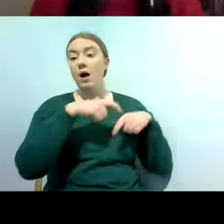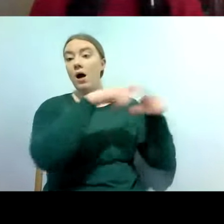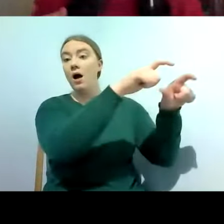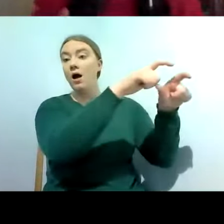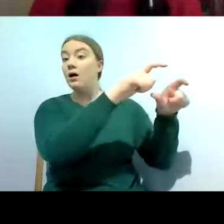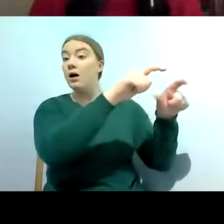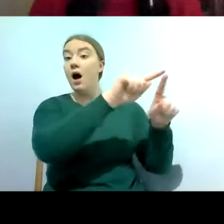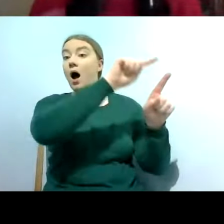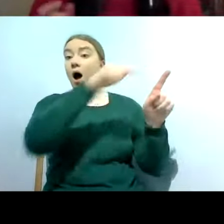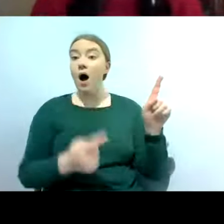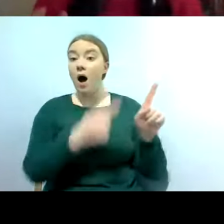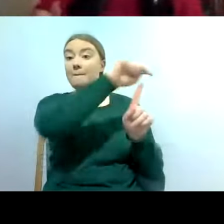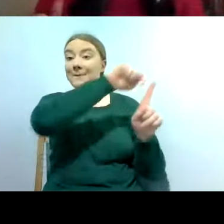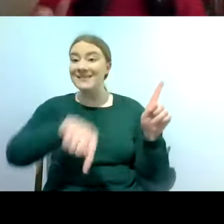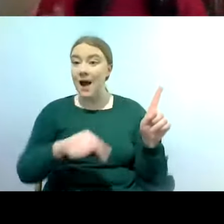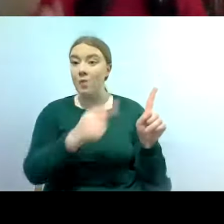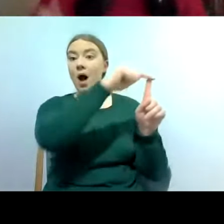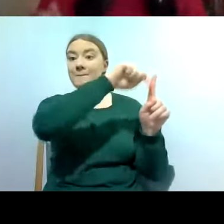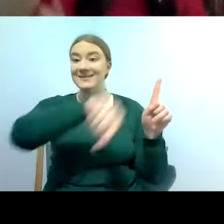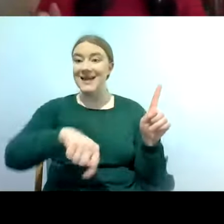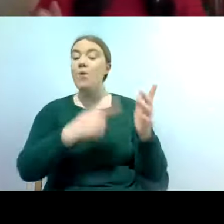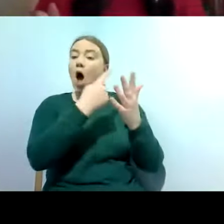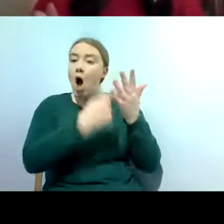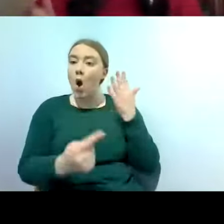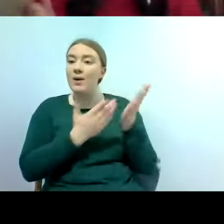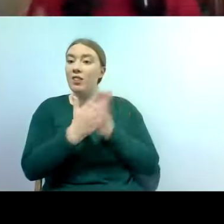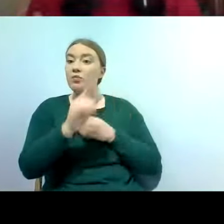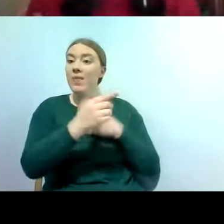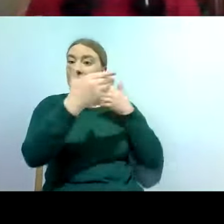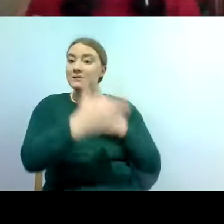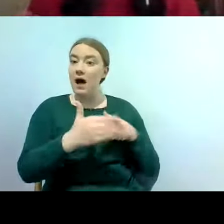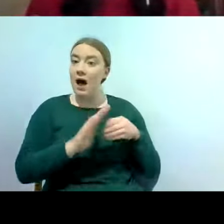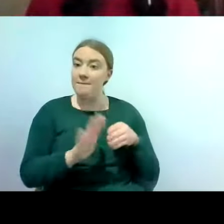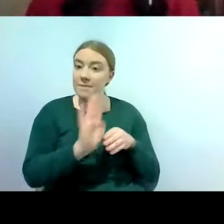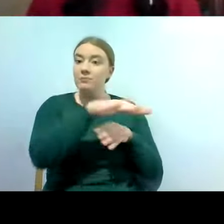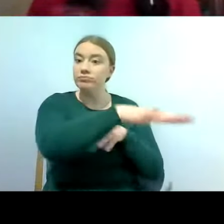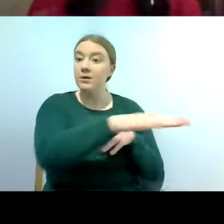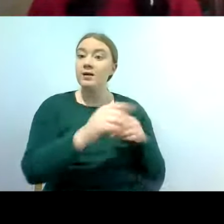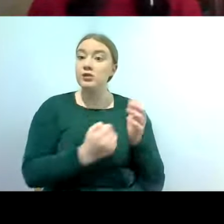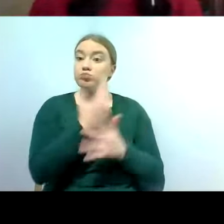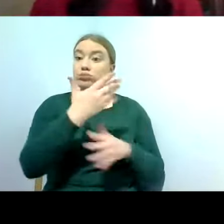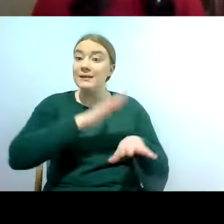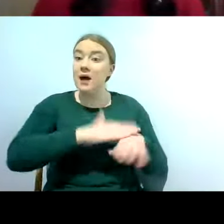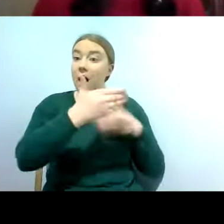and they didn't just ascend during that small window in spring but they also ascended during